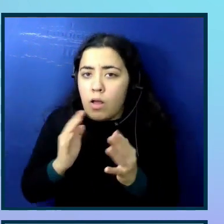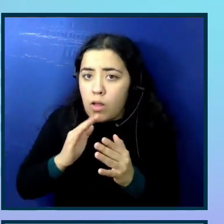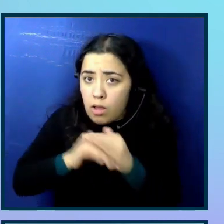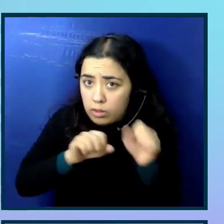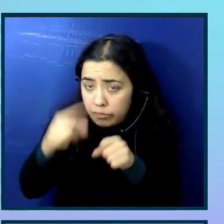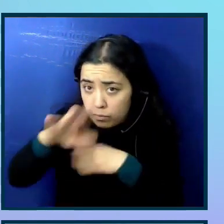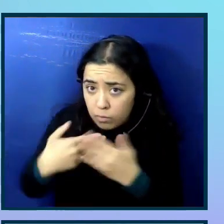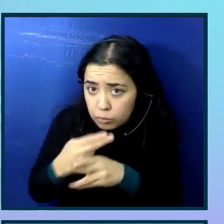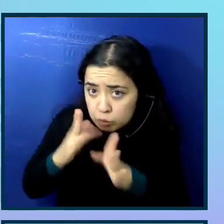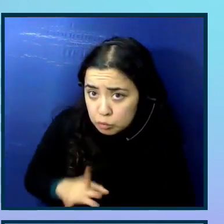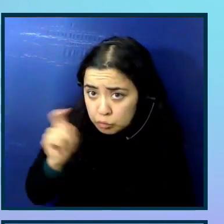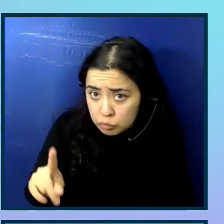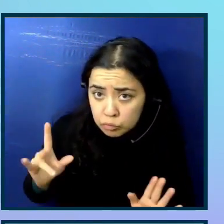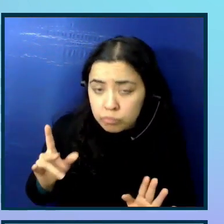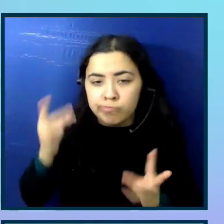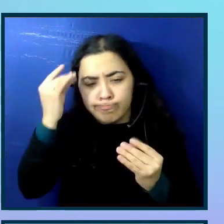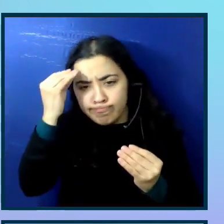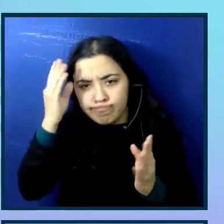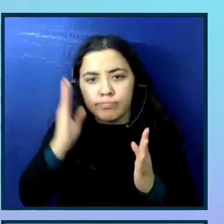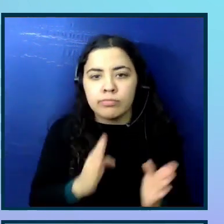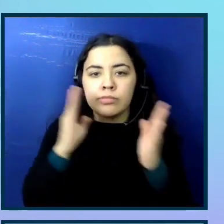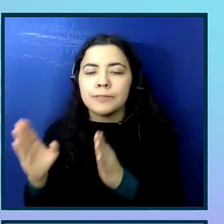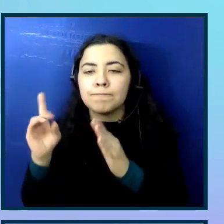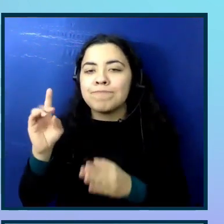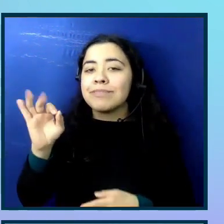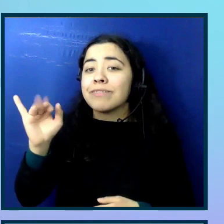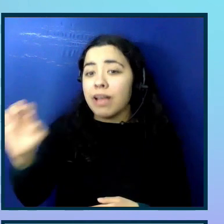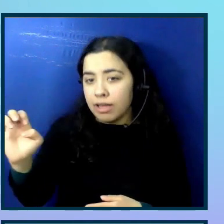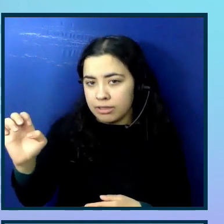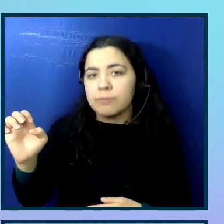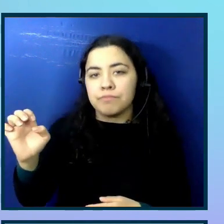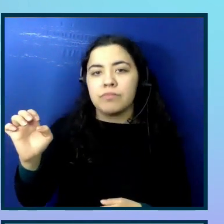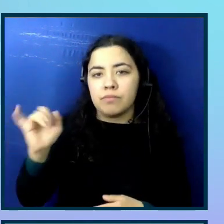we'll get to the define phase of the design phase where we'll document that design.